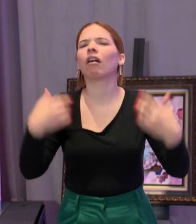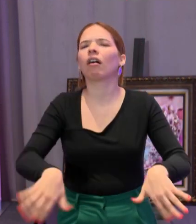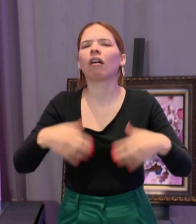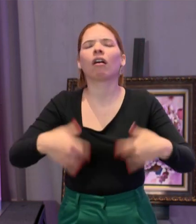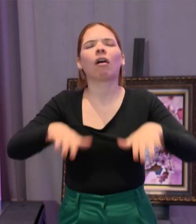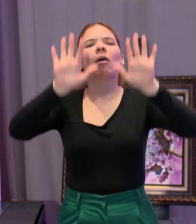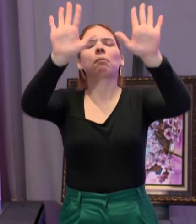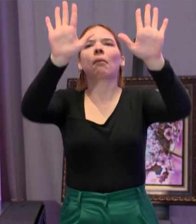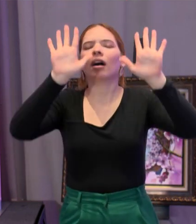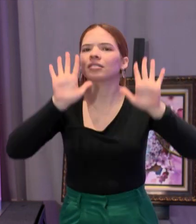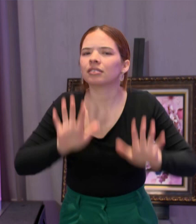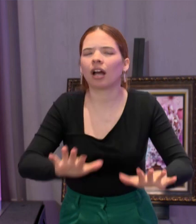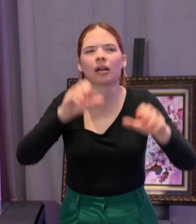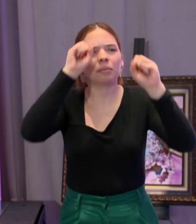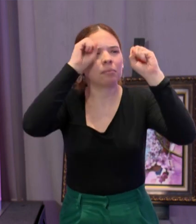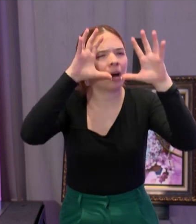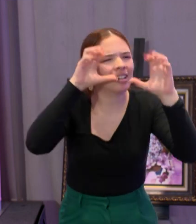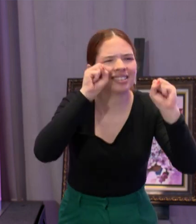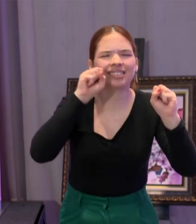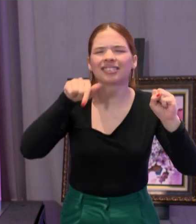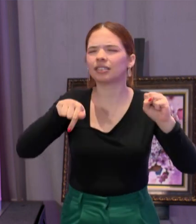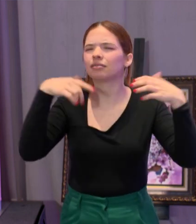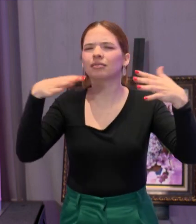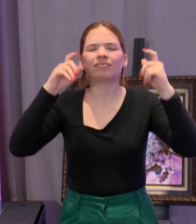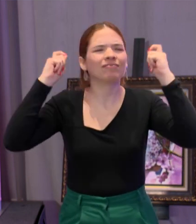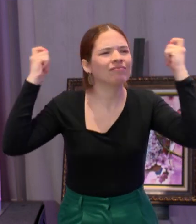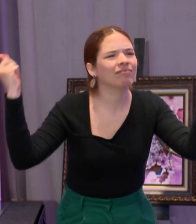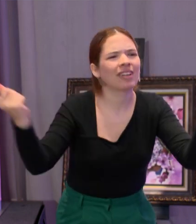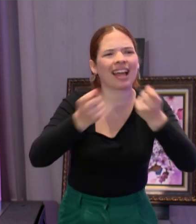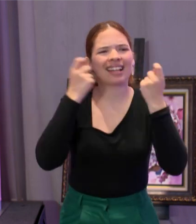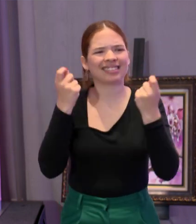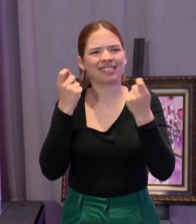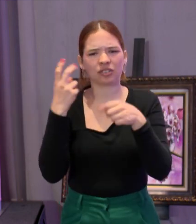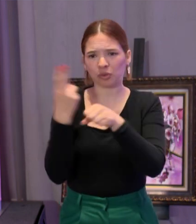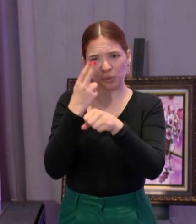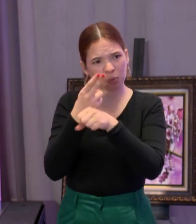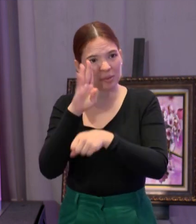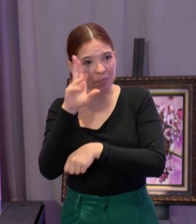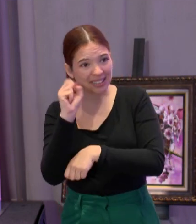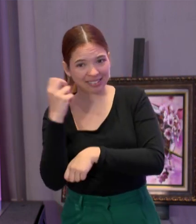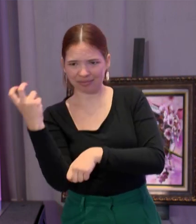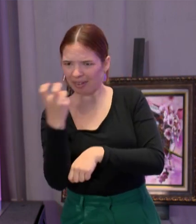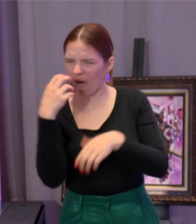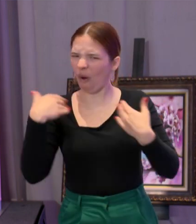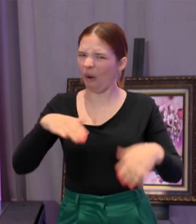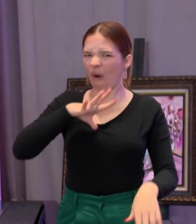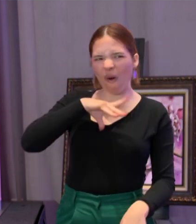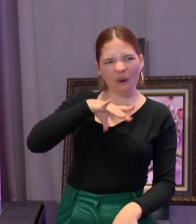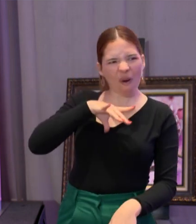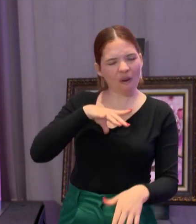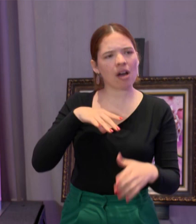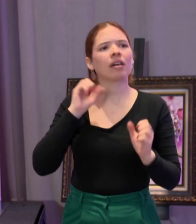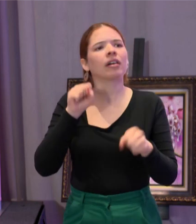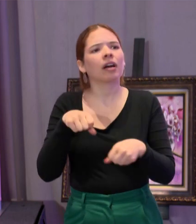BUS TOUR EARLIER THIS WEEK. EACH YEAR THE NATIONAL CHERRY BLOSSOM FESTIVAL OFFERS NEW SURPRISES, CELEBRITY ENGAGEMENT,